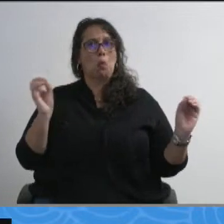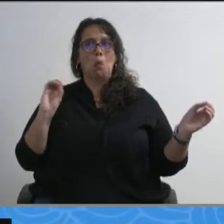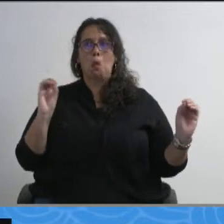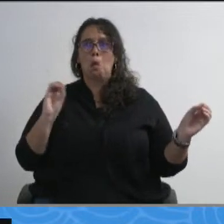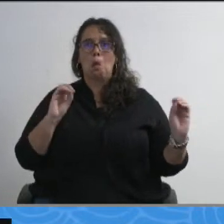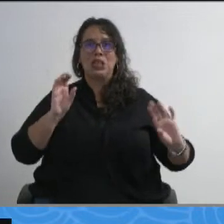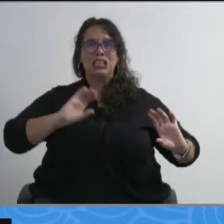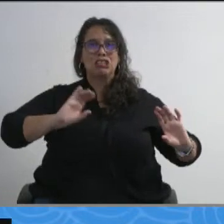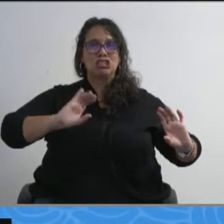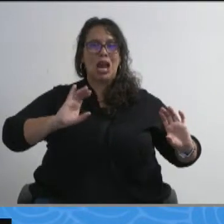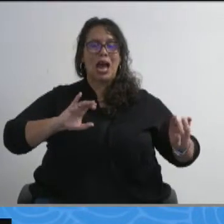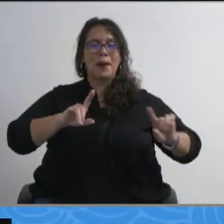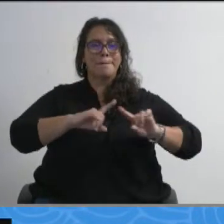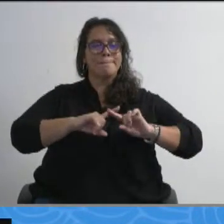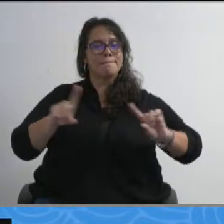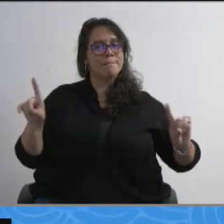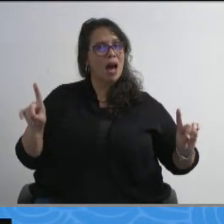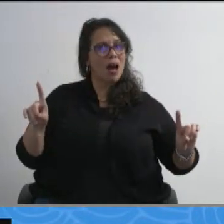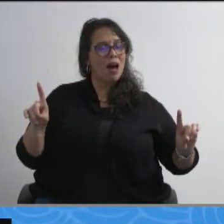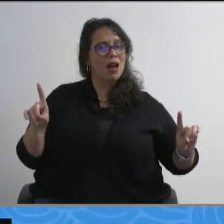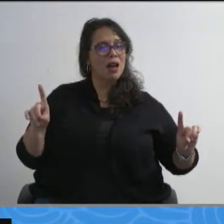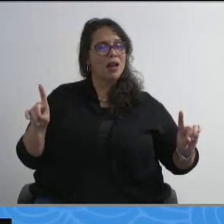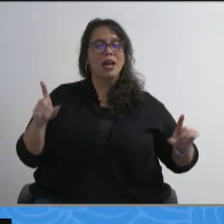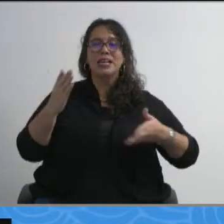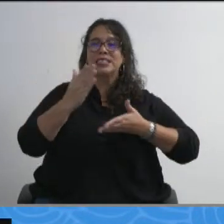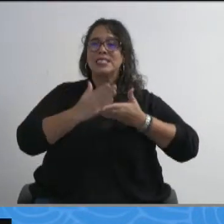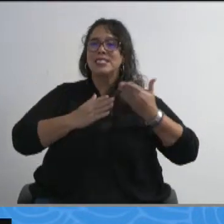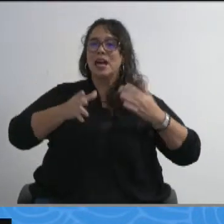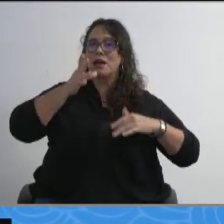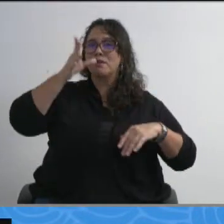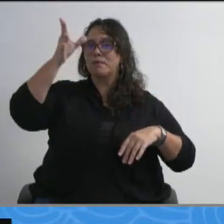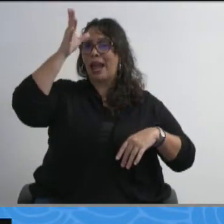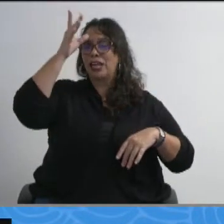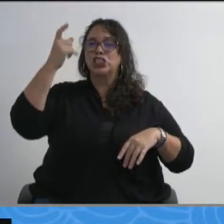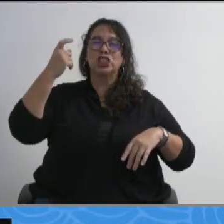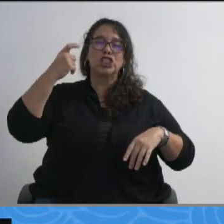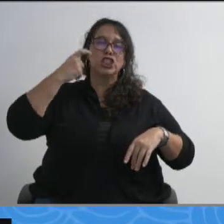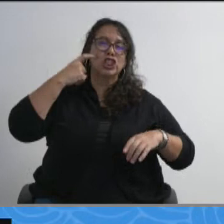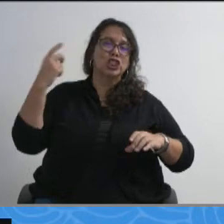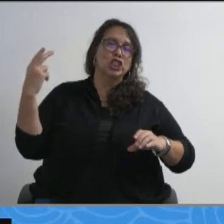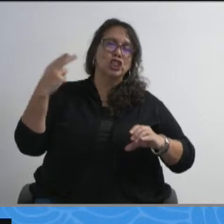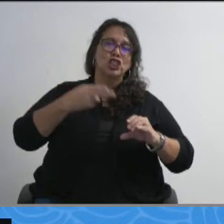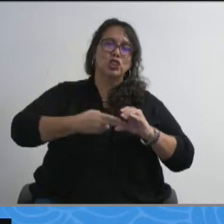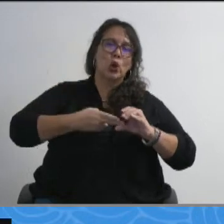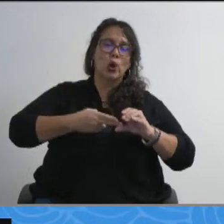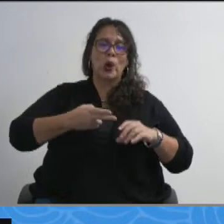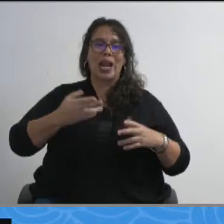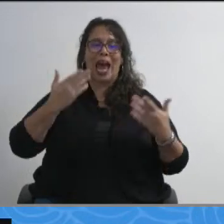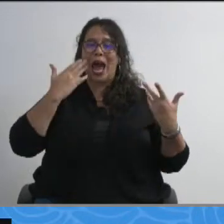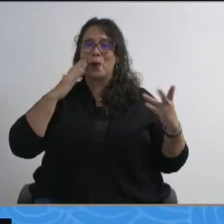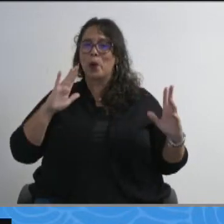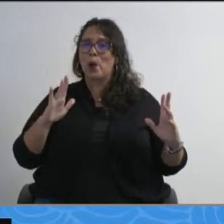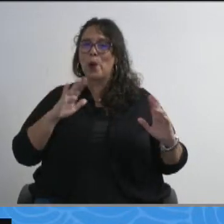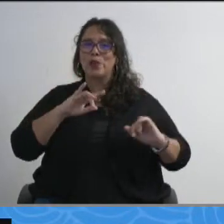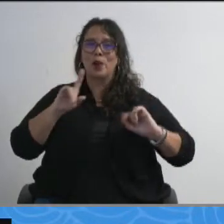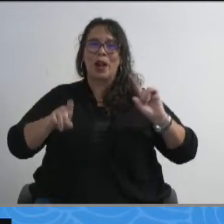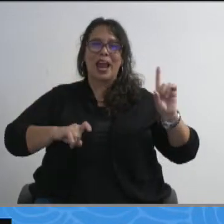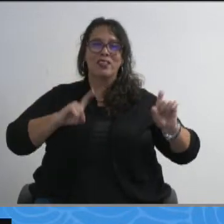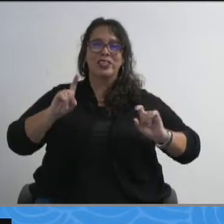We did have a couple of parents join us recently. And I don't know if they would like to ask any clarifying questions